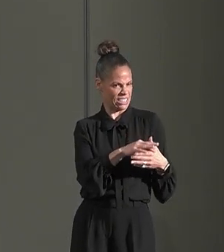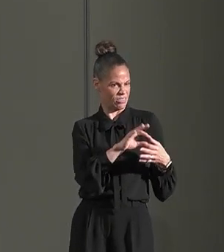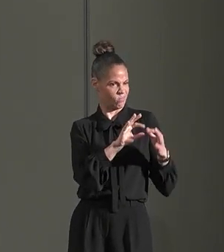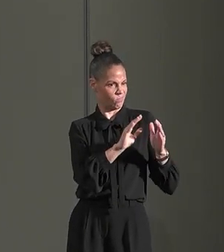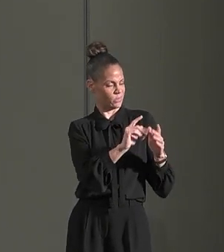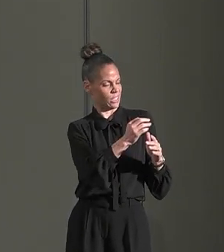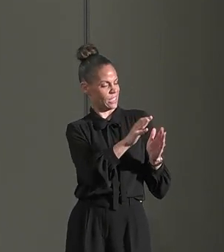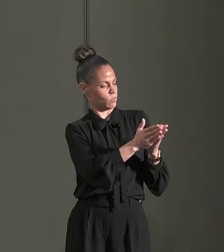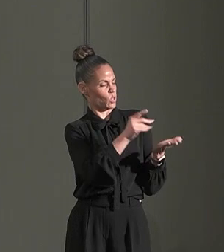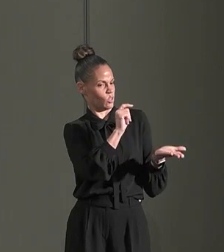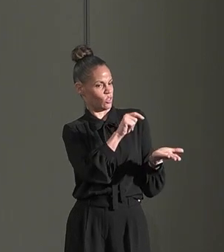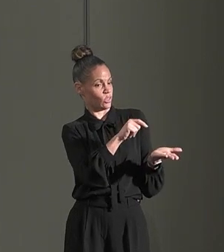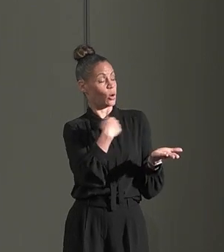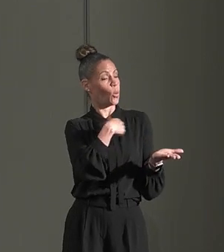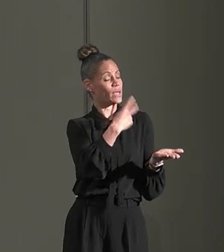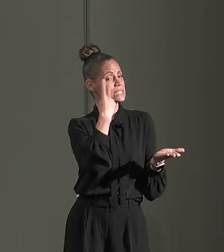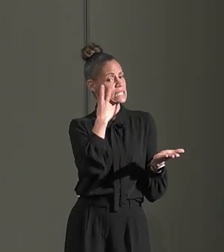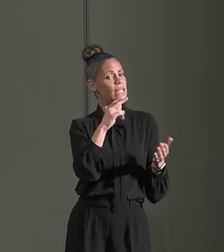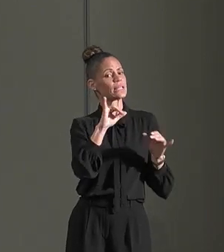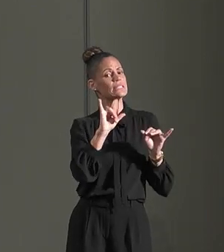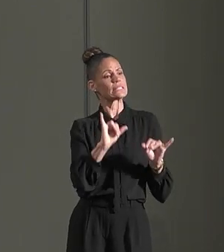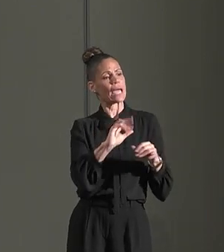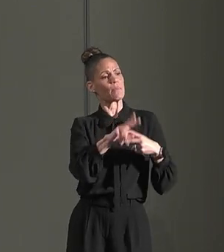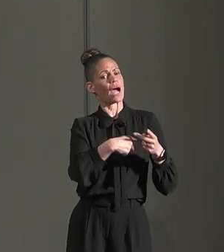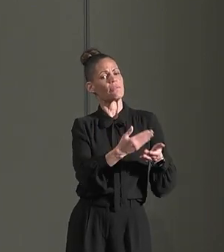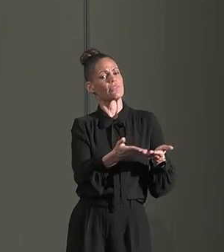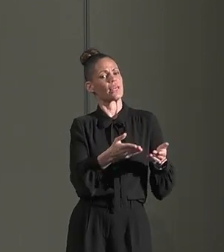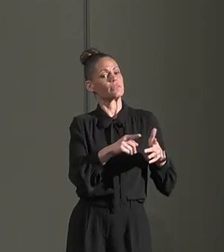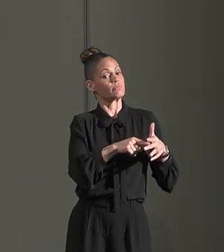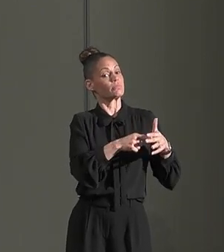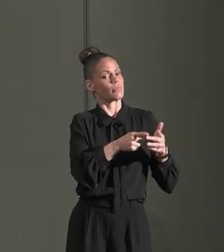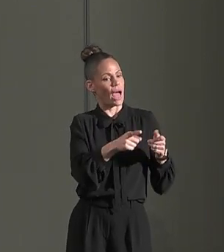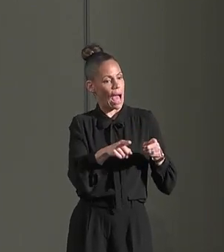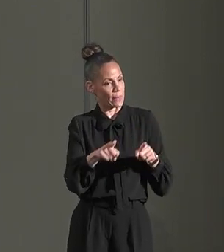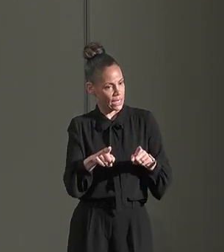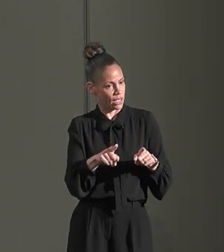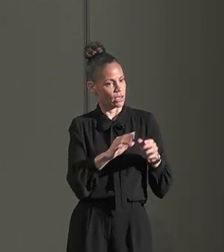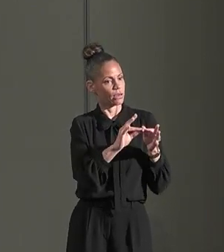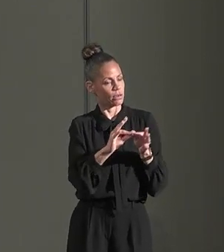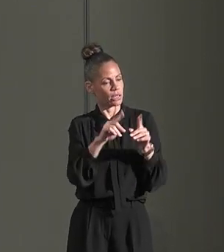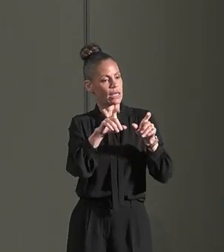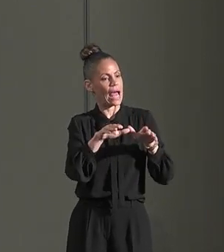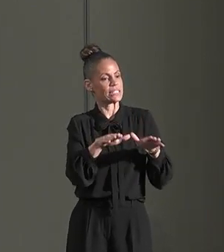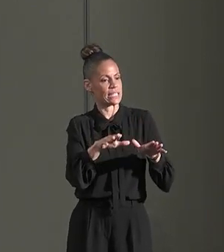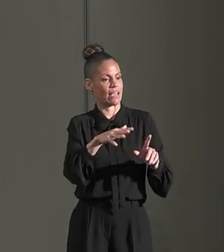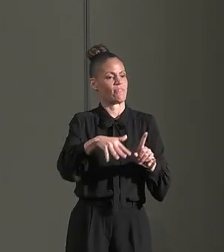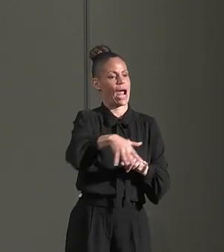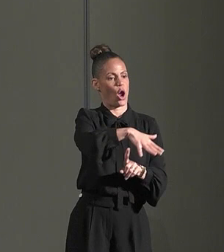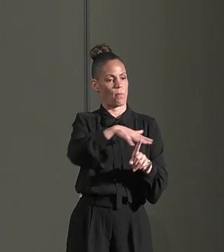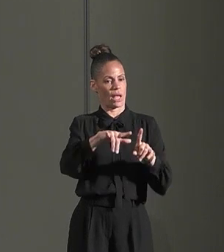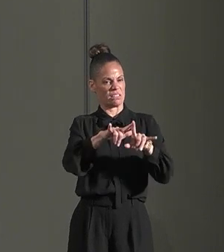the same lead coming around things like, the testing environments and such they could apply